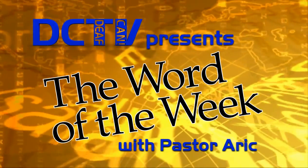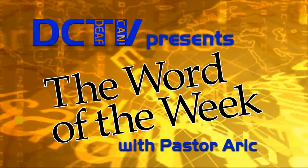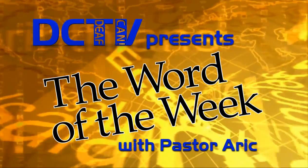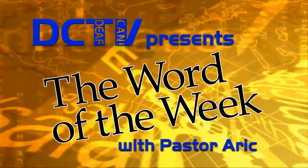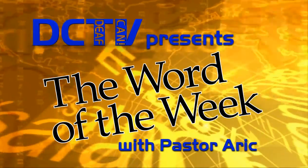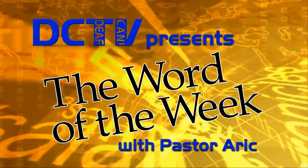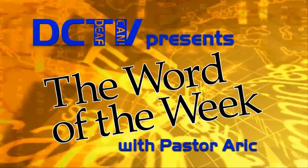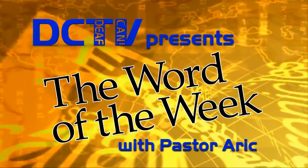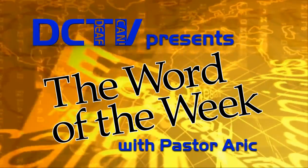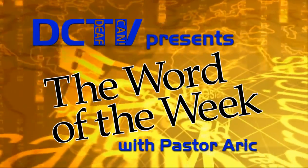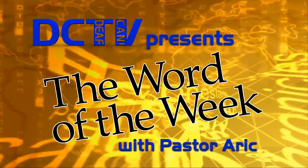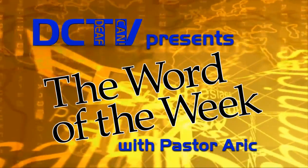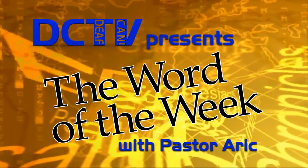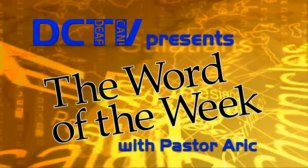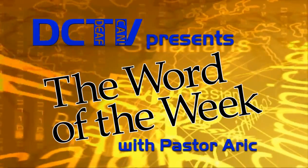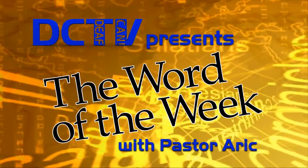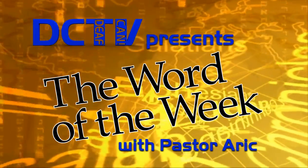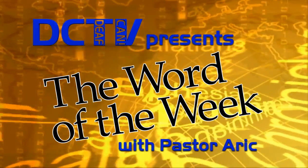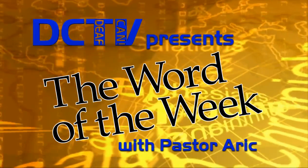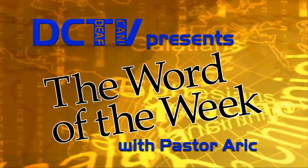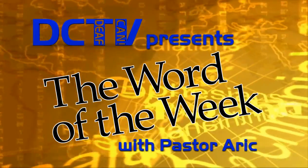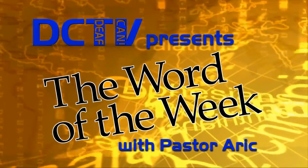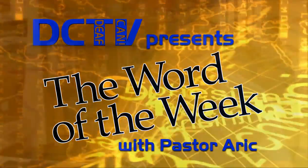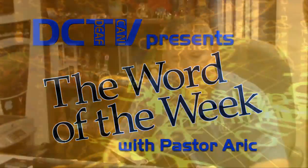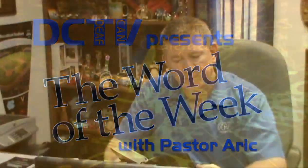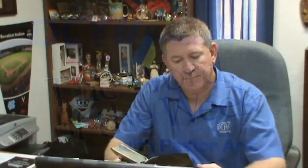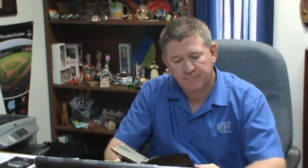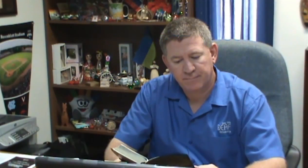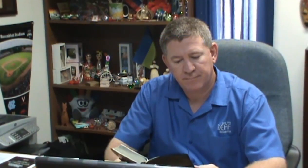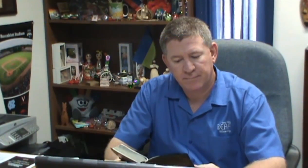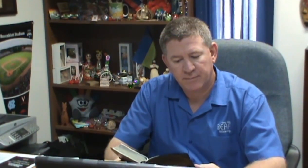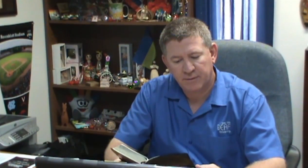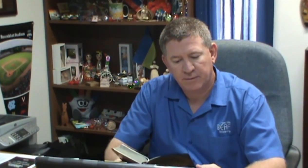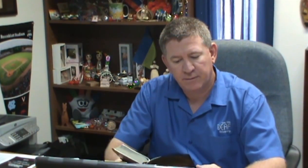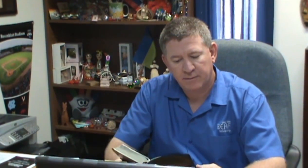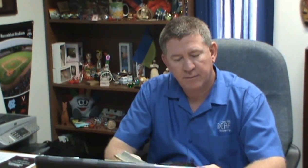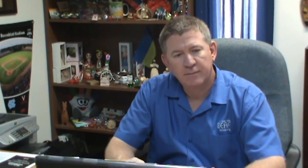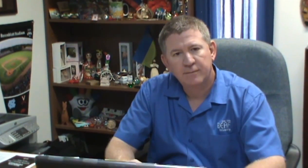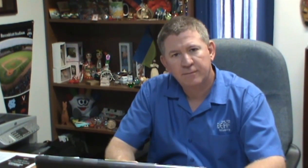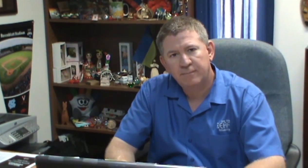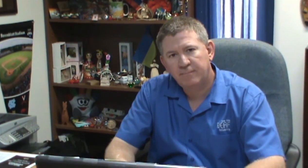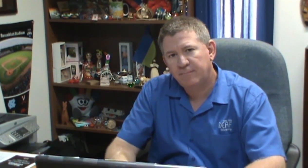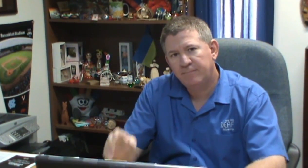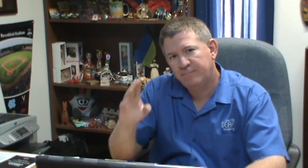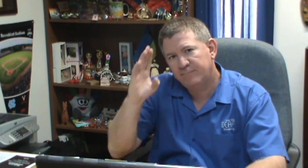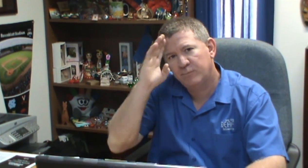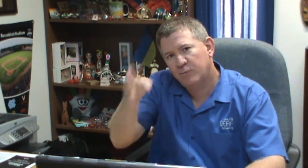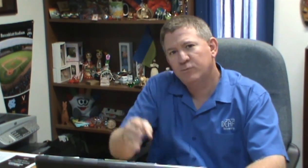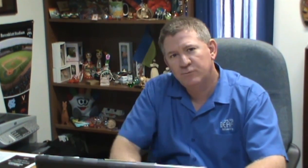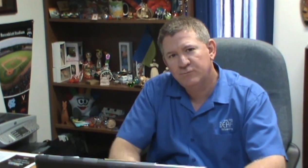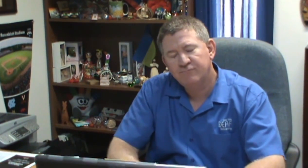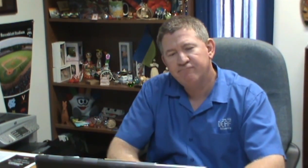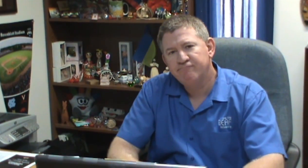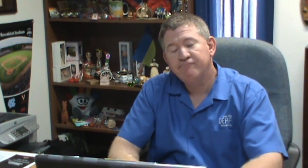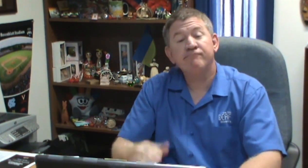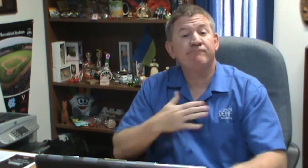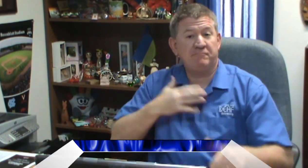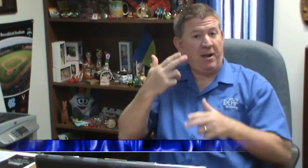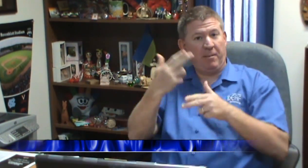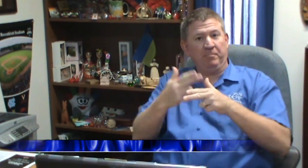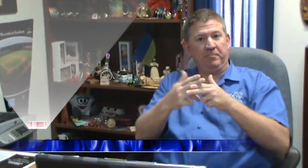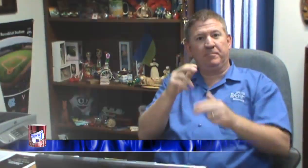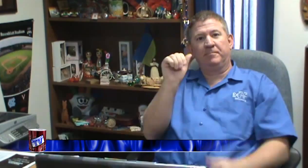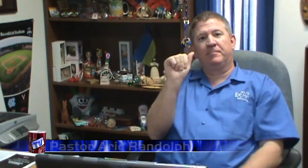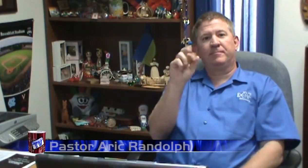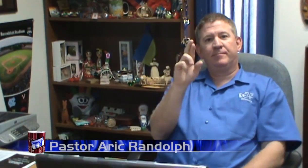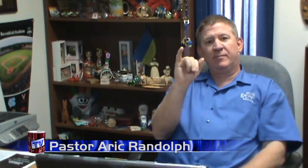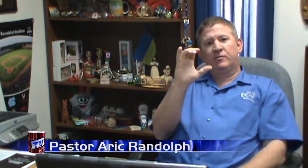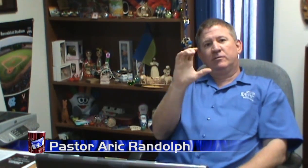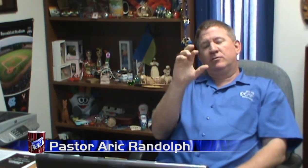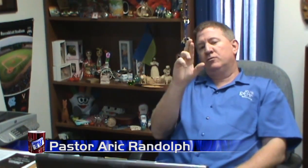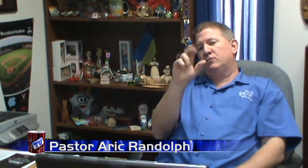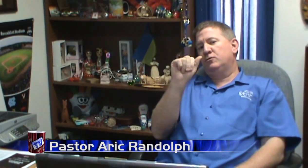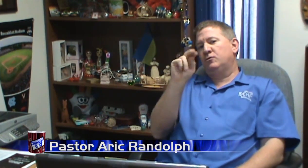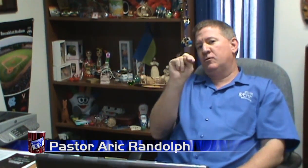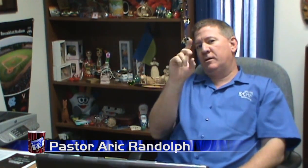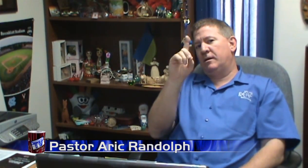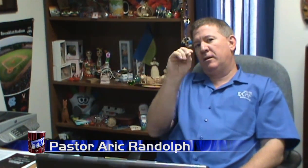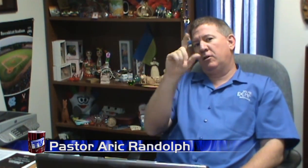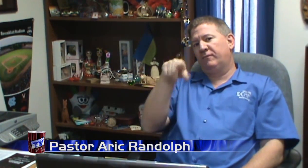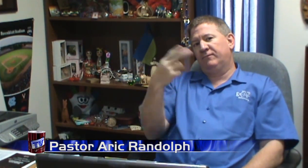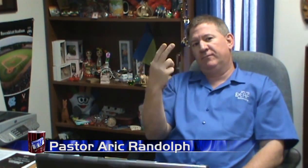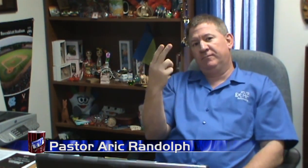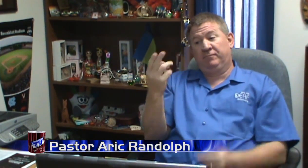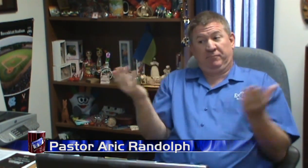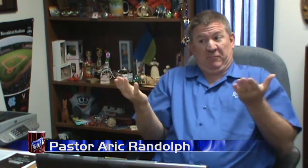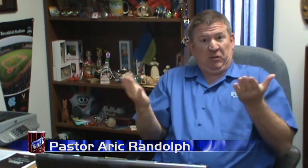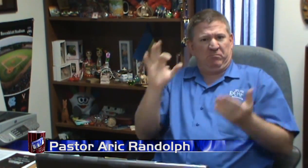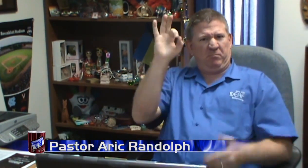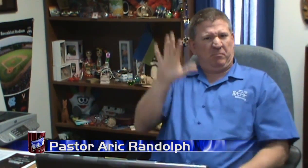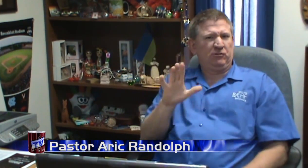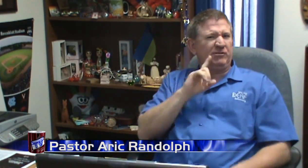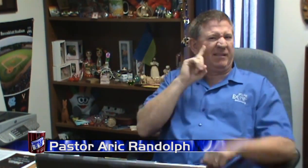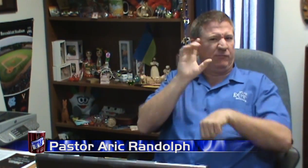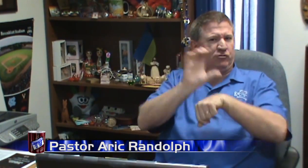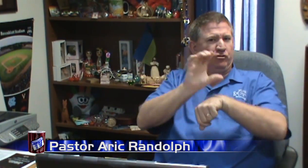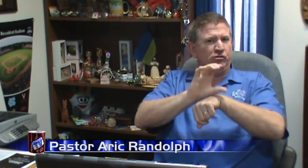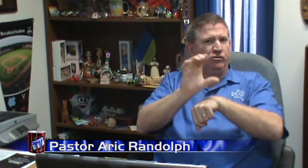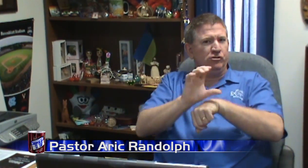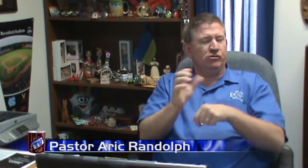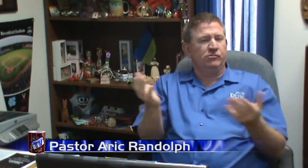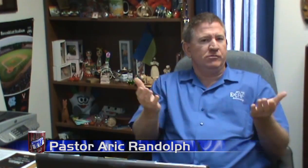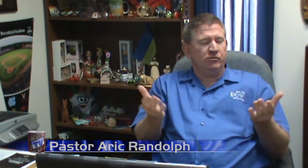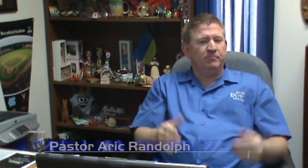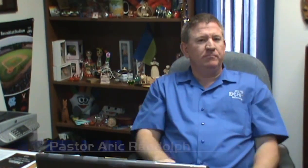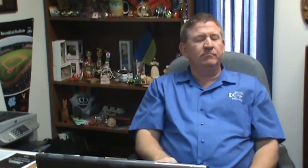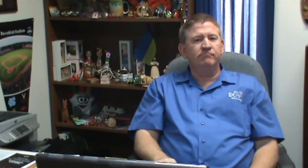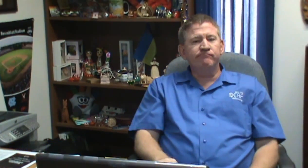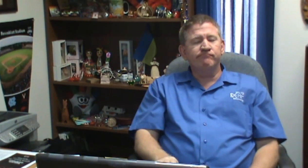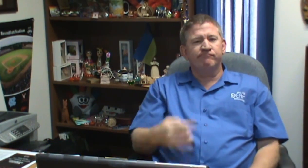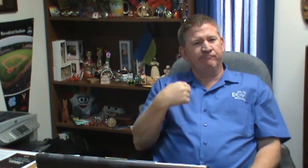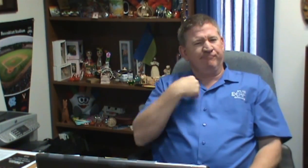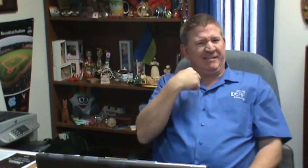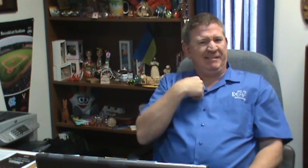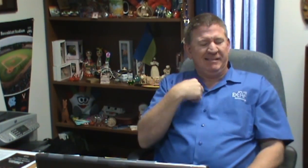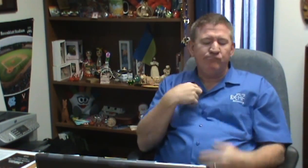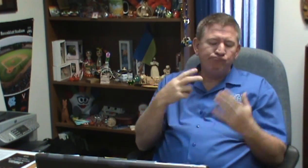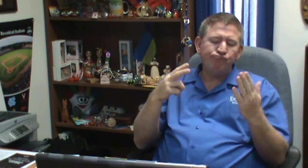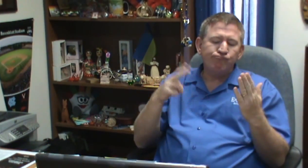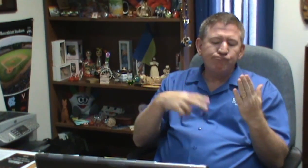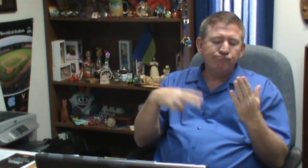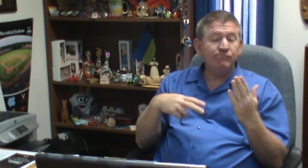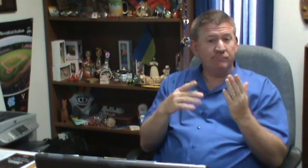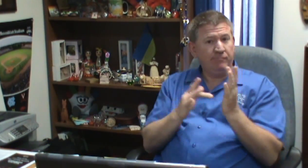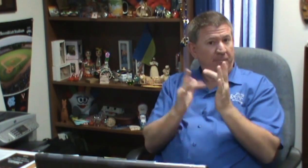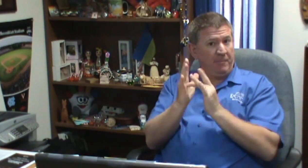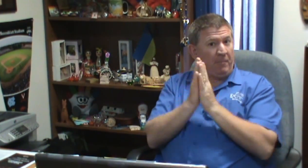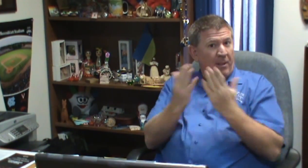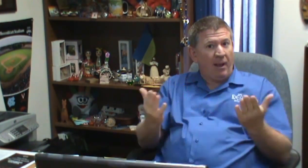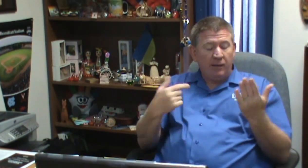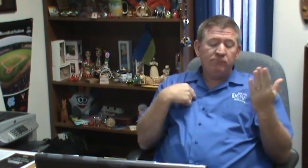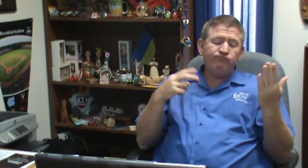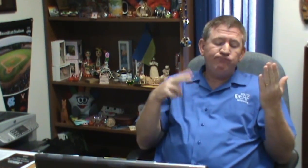Aric: Hello, my name is Aric Randolph and I'm the pastor here at the Deaf church. As